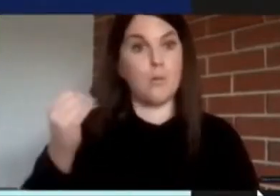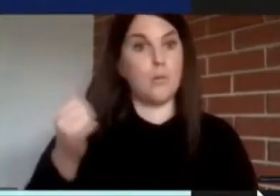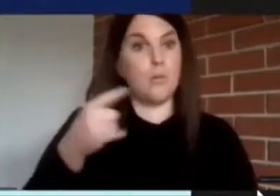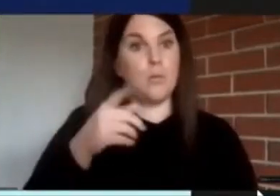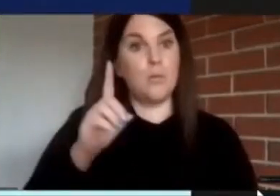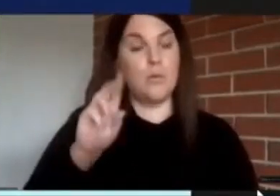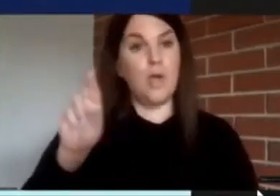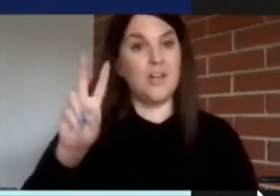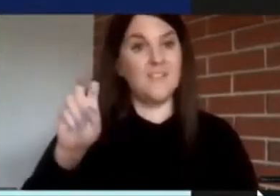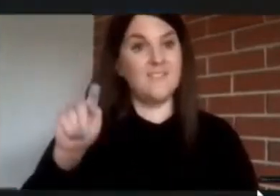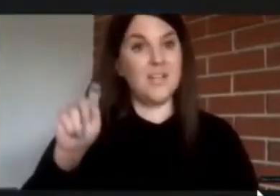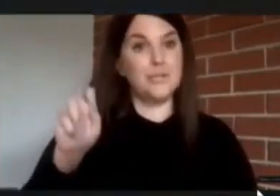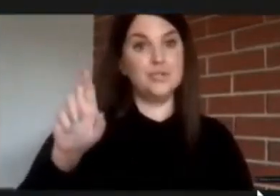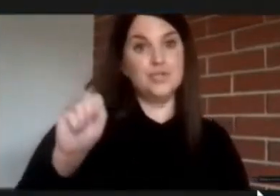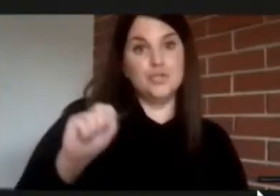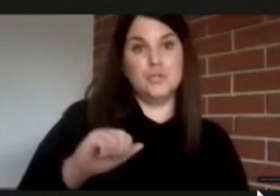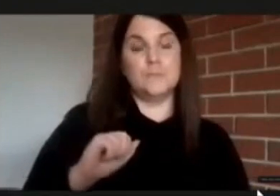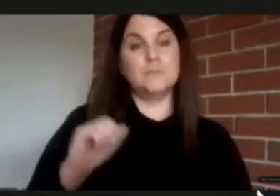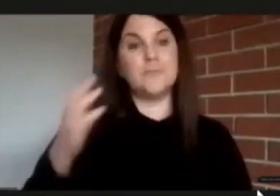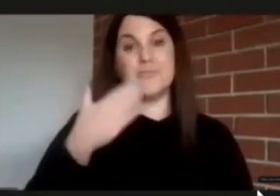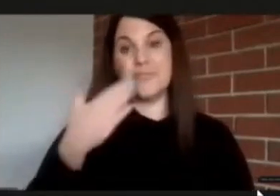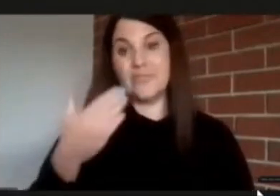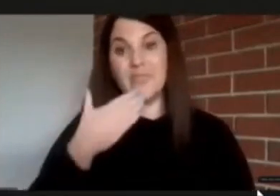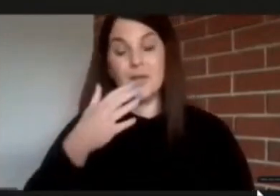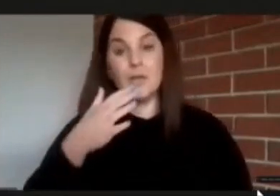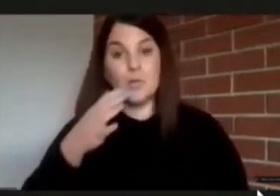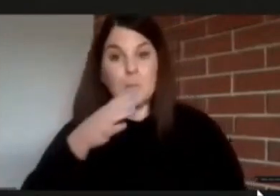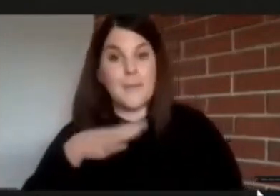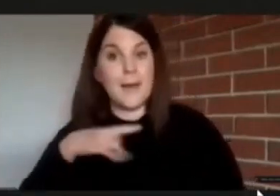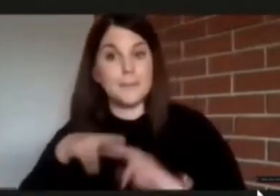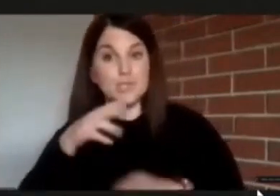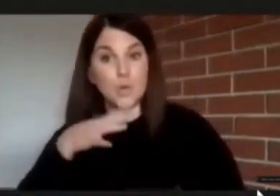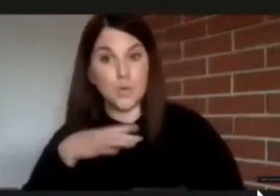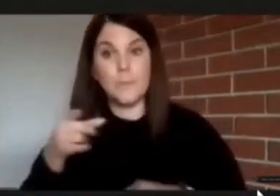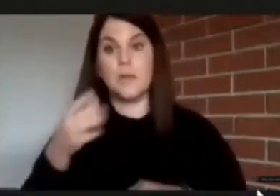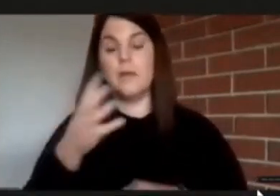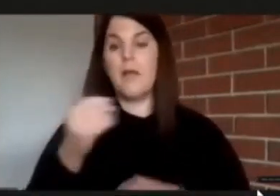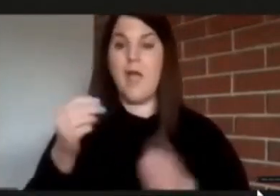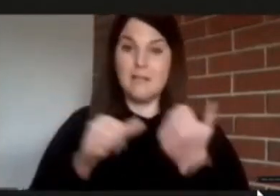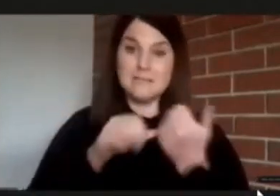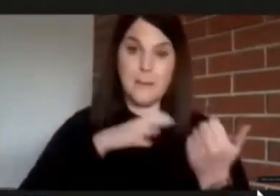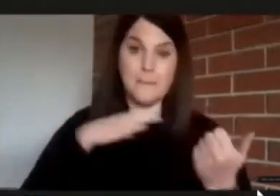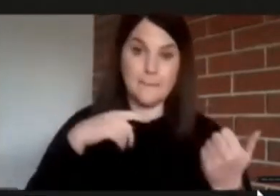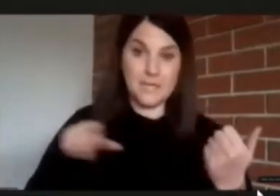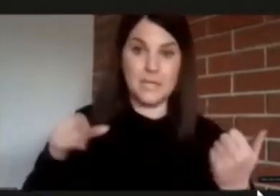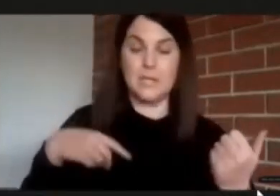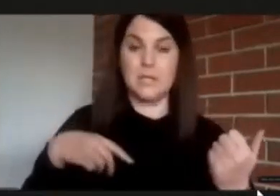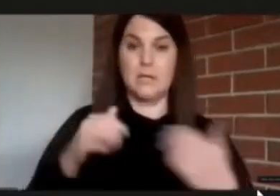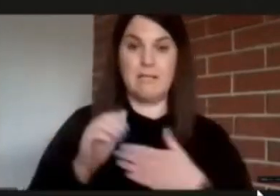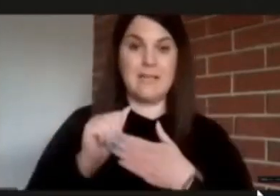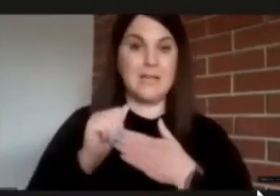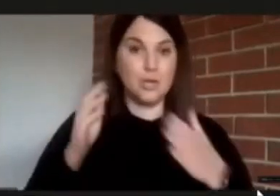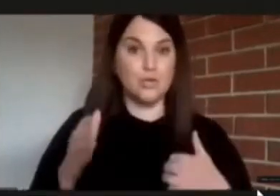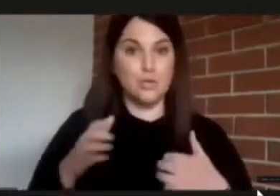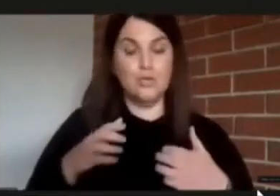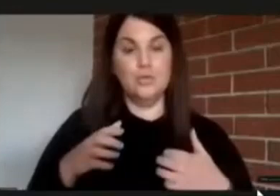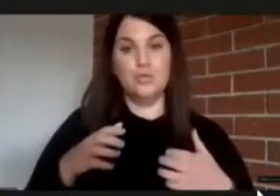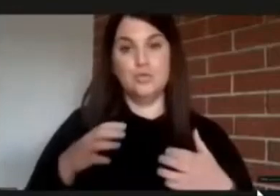Homer Venters: Thank you, Madam Chairwoman. Thank you to subcommittee leaders and members.